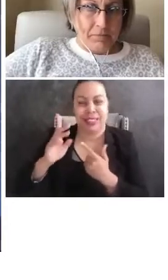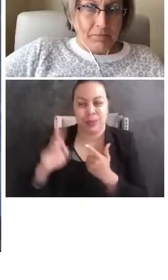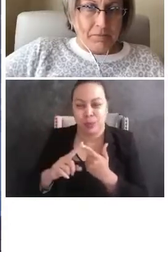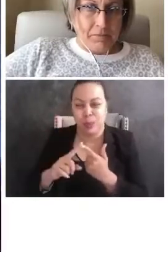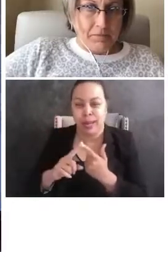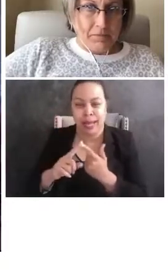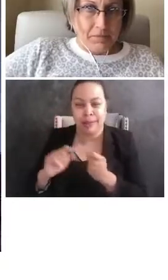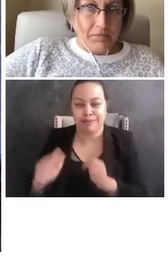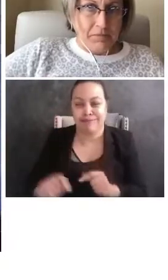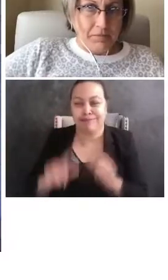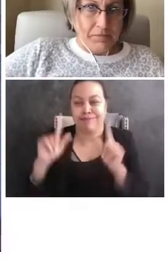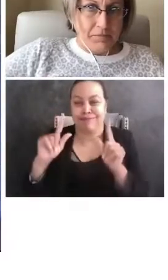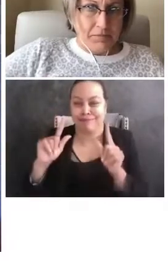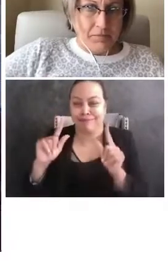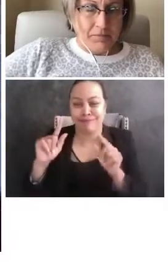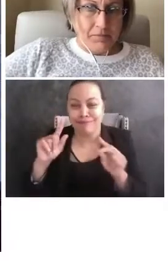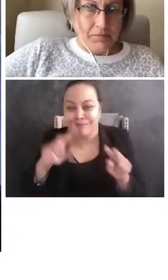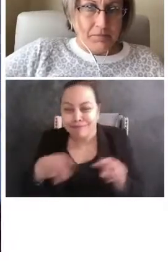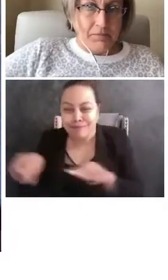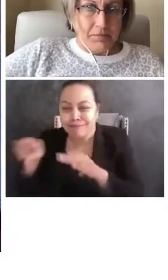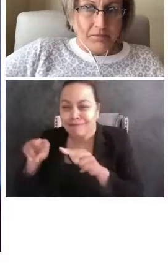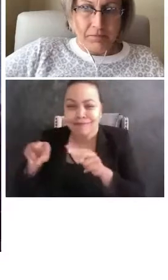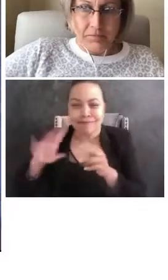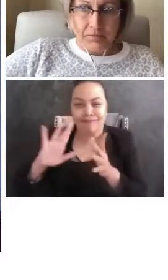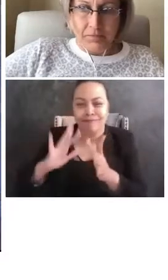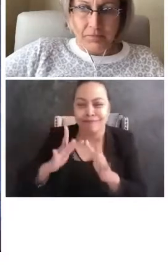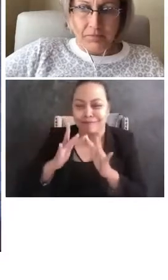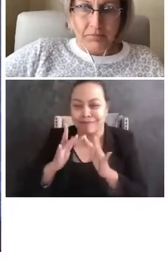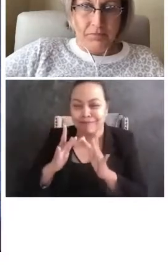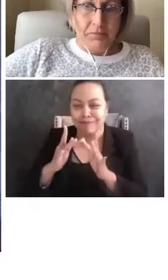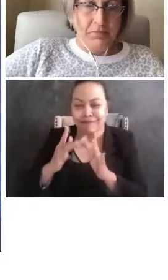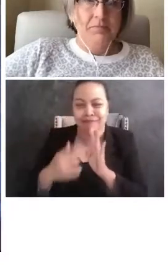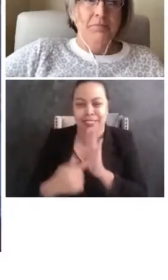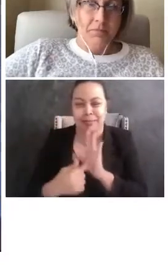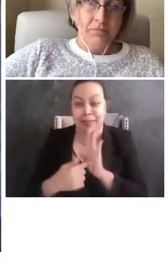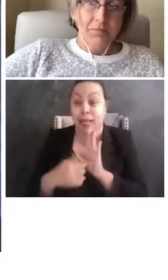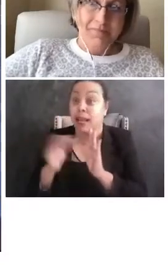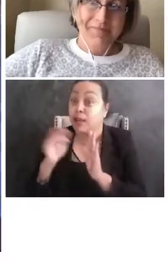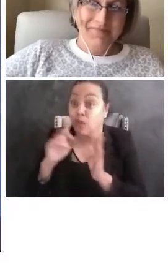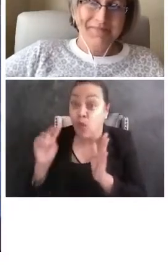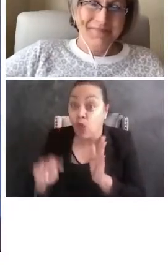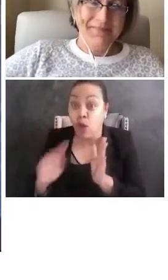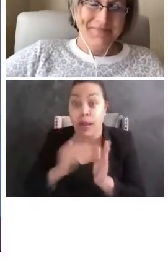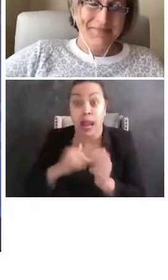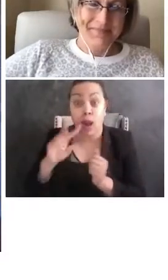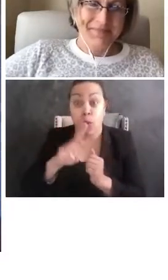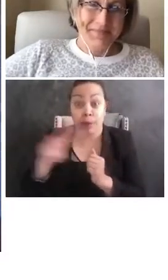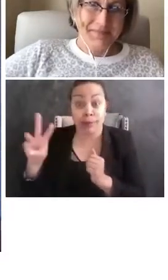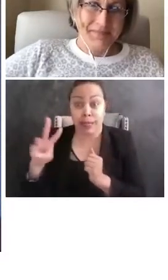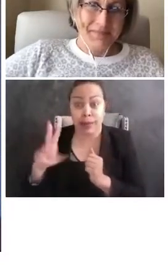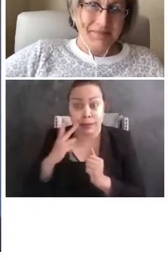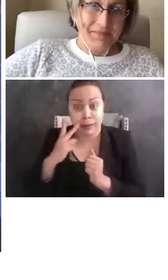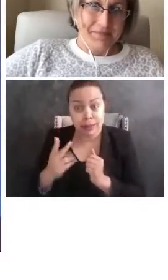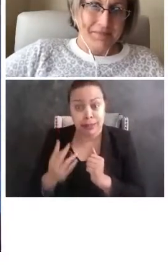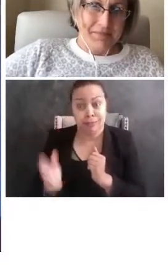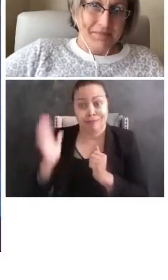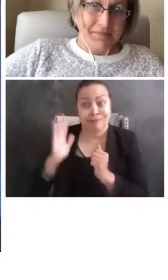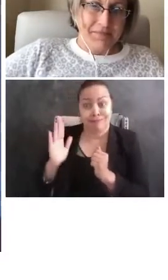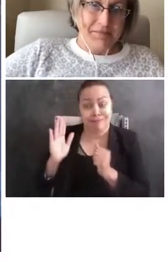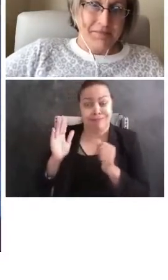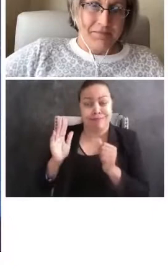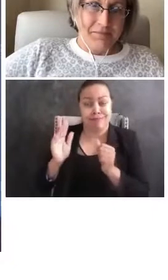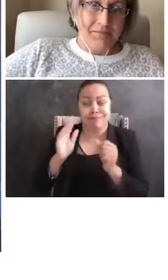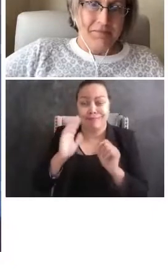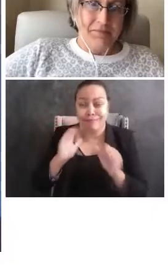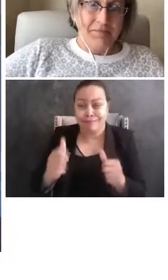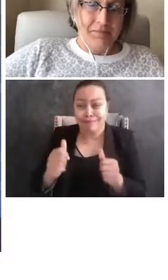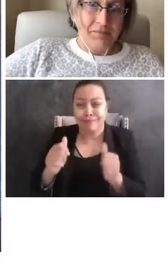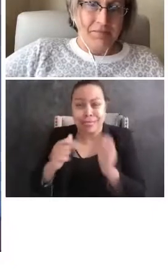If you go on our website, you can see past exhibitions.